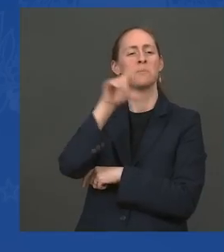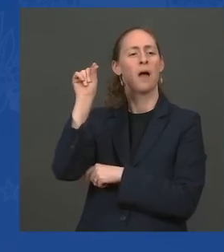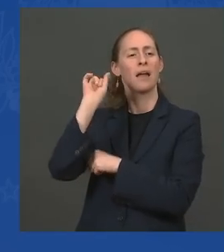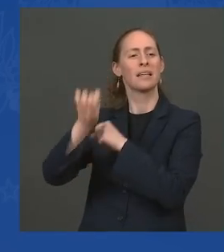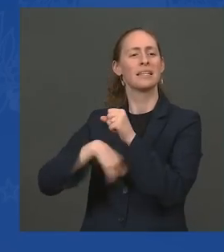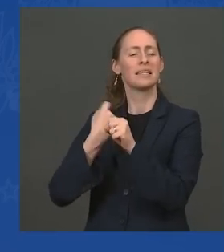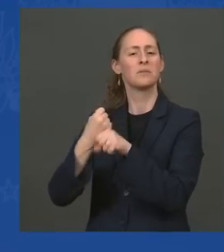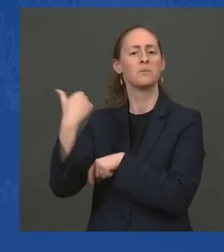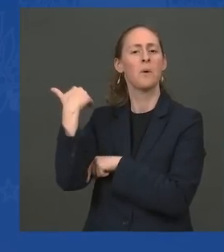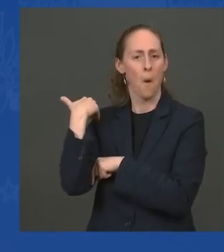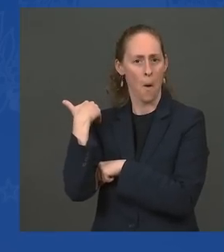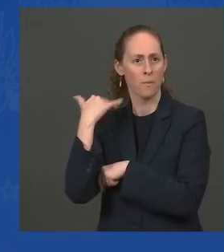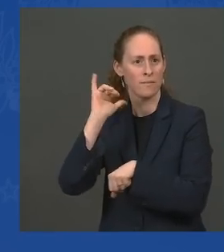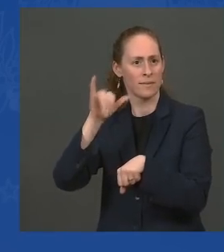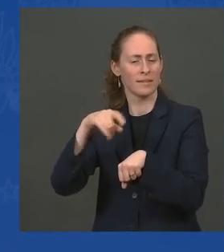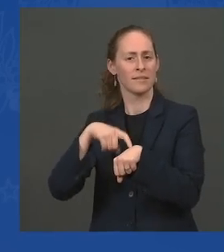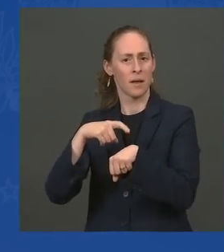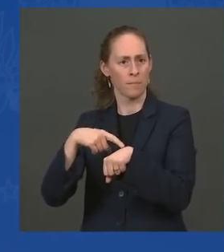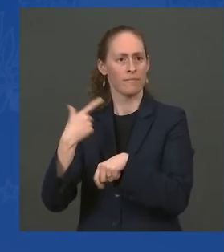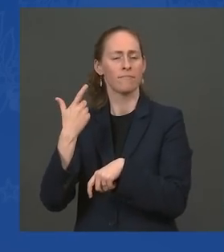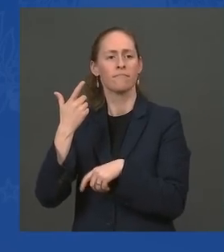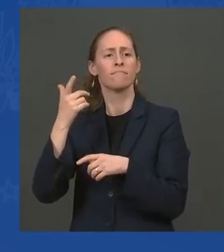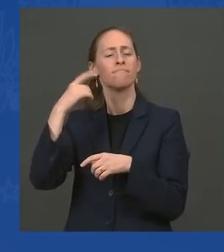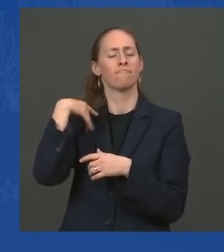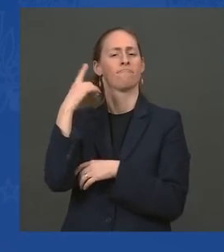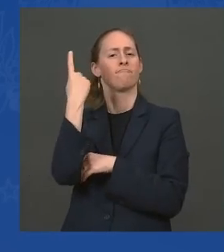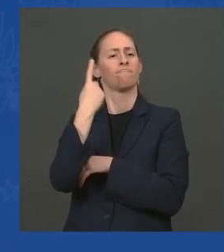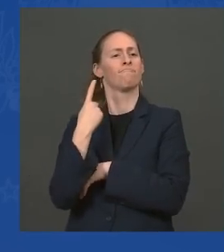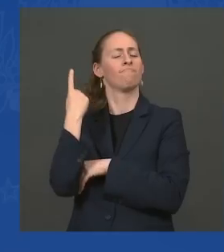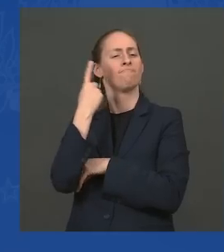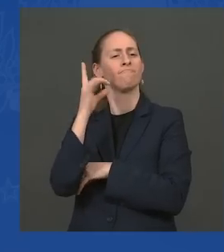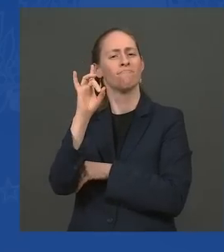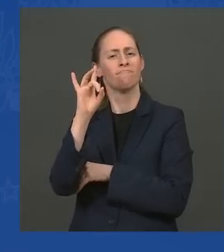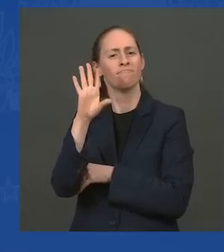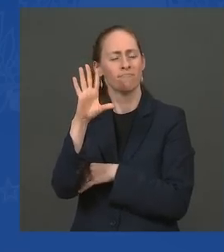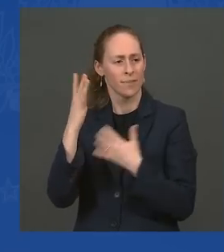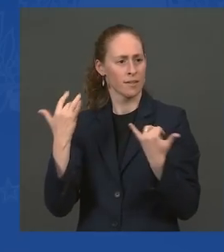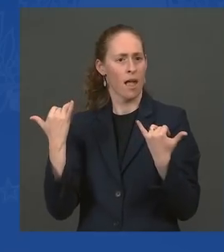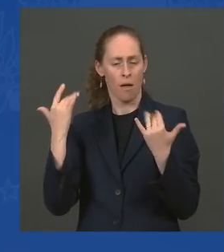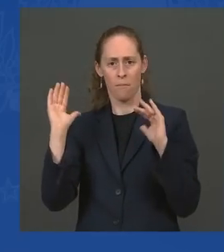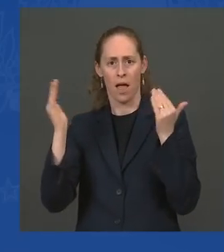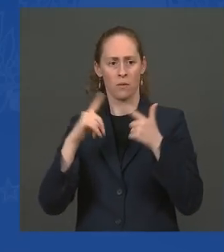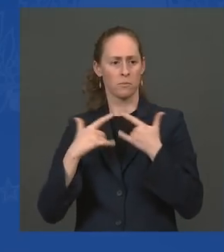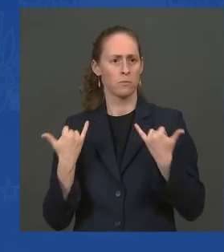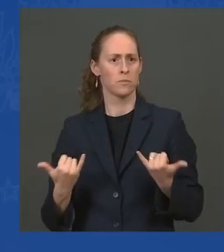I could not have imagined the role it would play someday in charting the future of transportation.